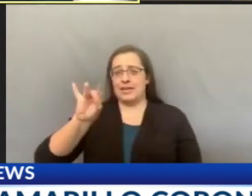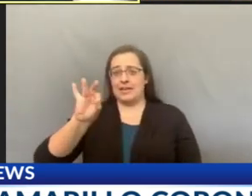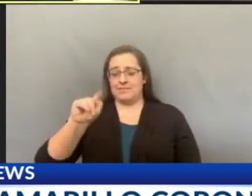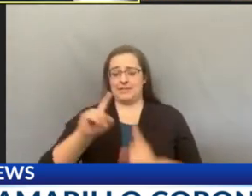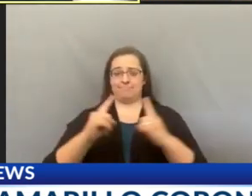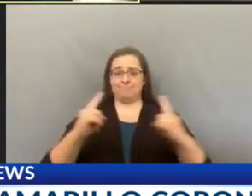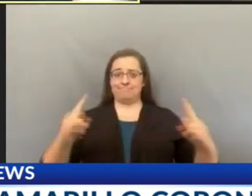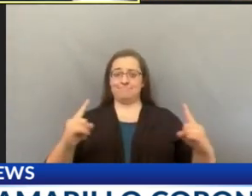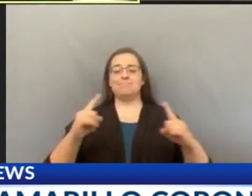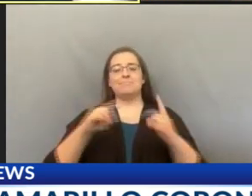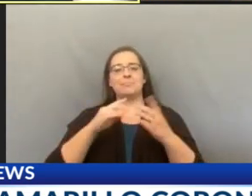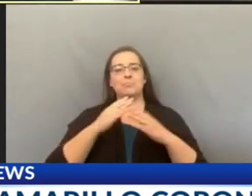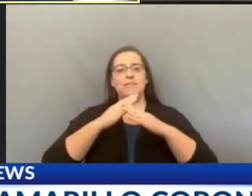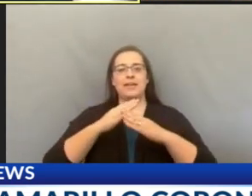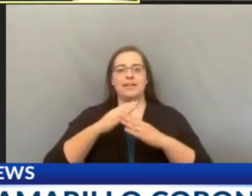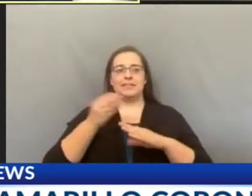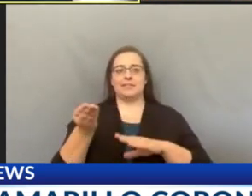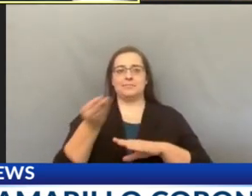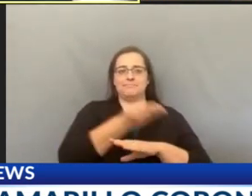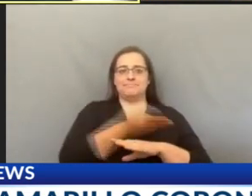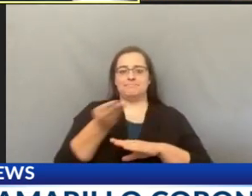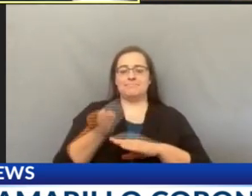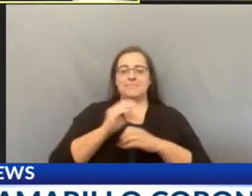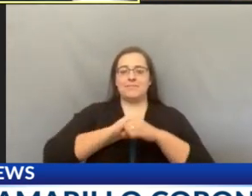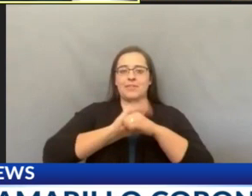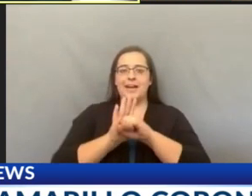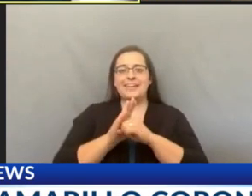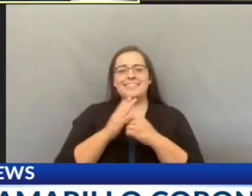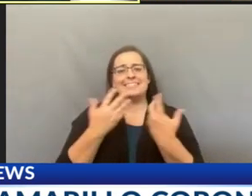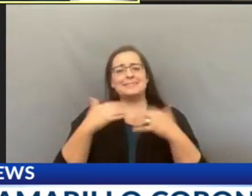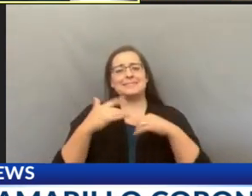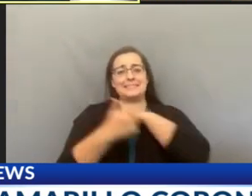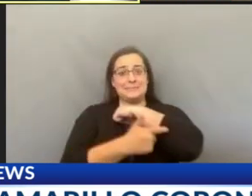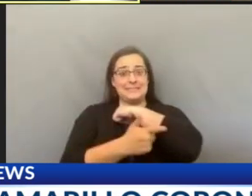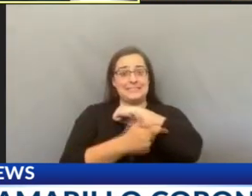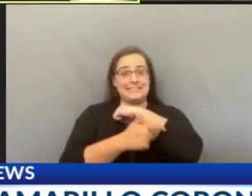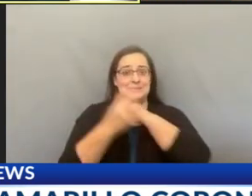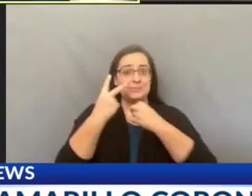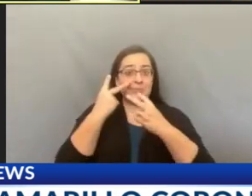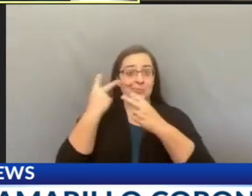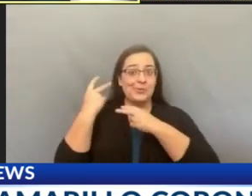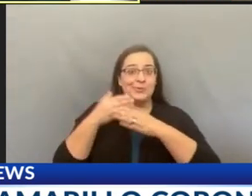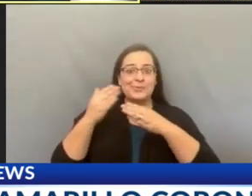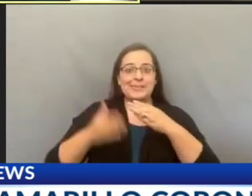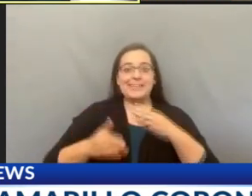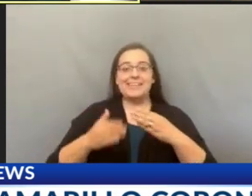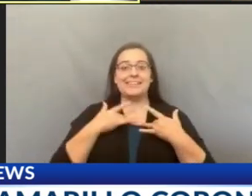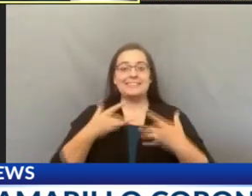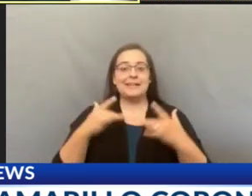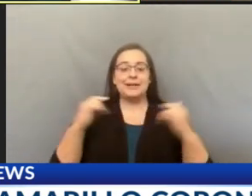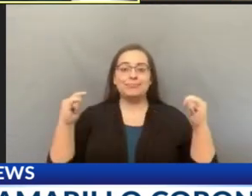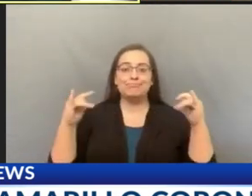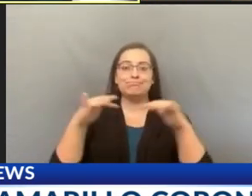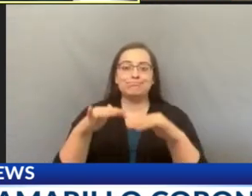AND CULTURE, IF WE KEEP THAT SIX TO EIGHT FEET DISTANCE THAT KEEPS US FROM SPREADING THE